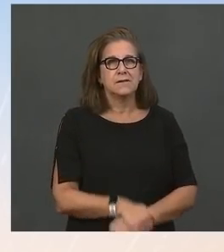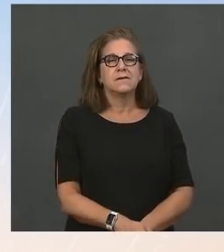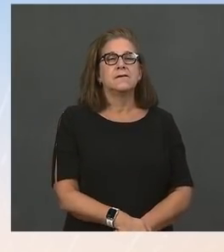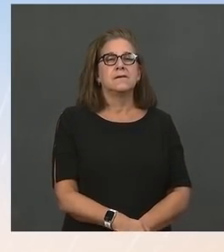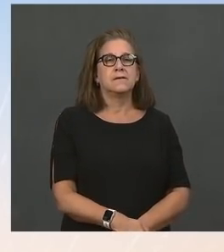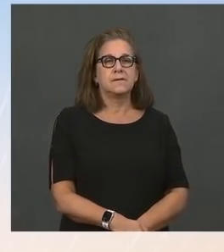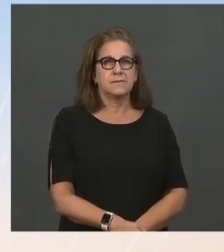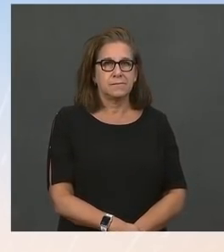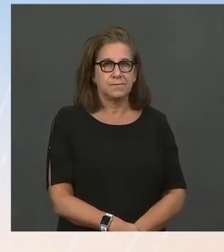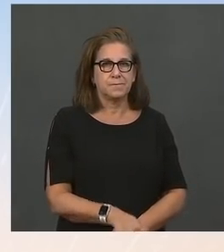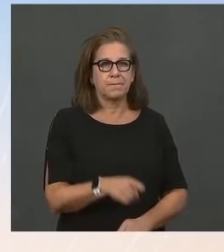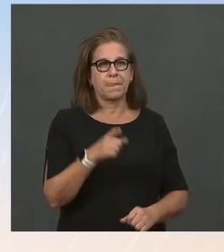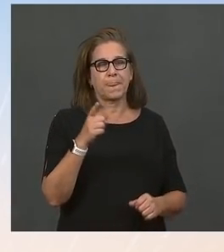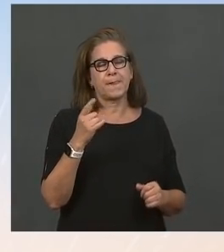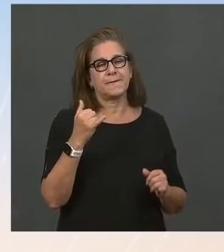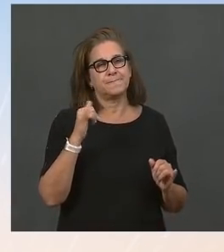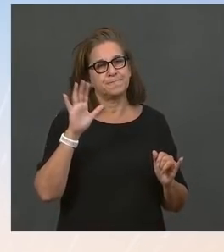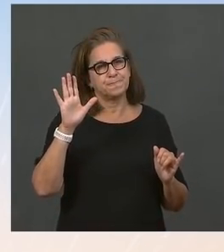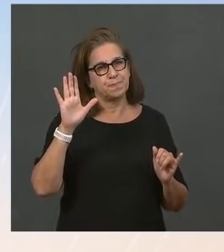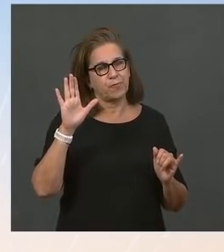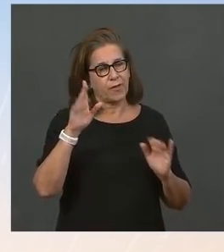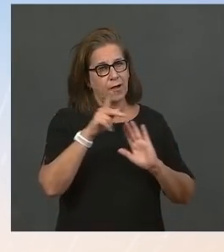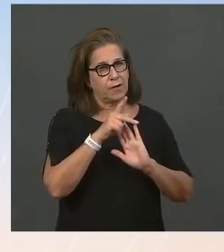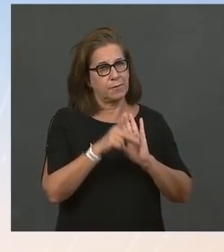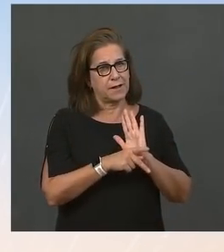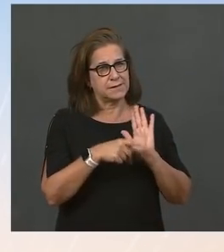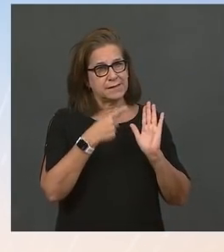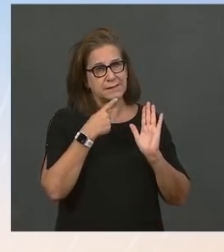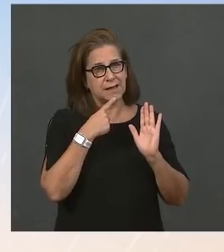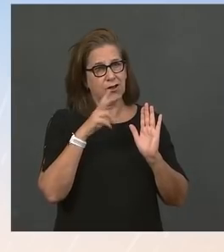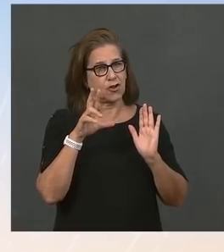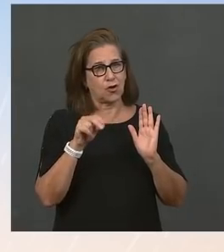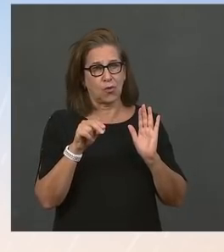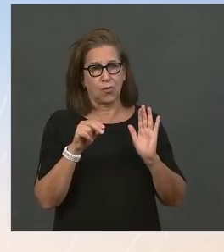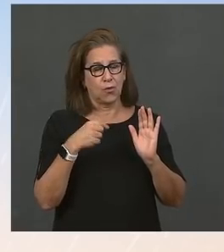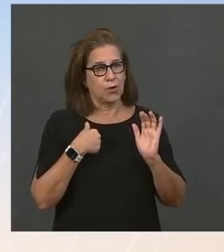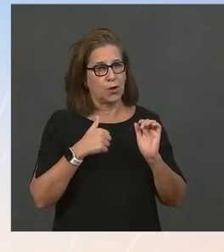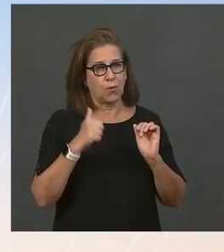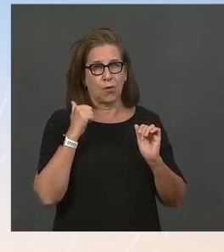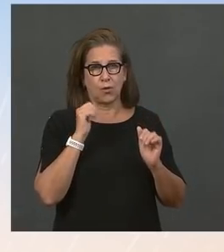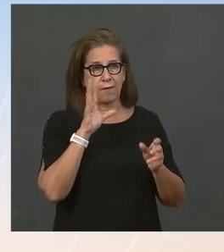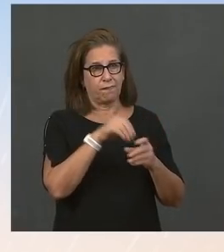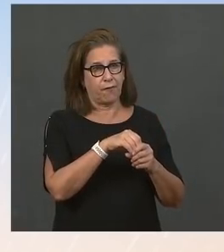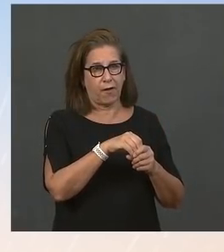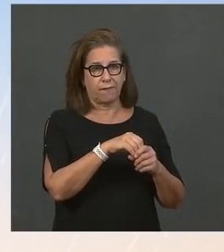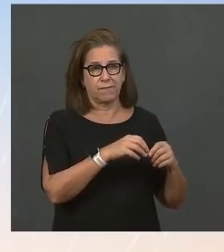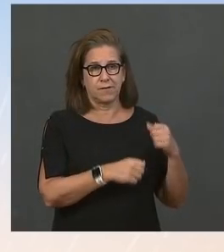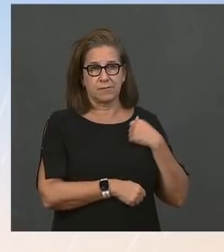"No, there would not be military intervention," right? Ms. Psaki: Our policy is to be guided by the Taiwan Relations Act,